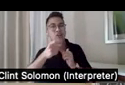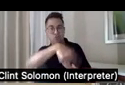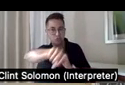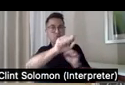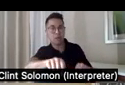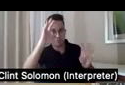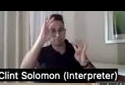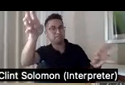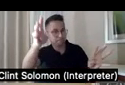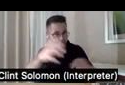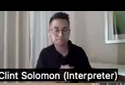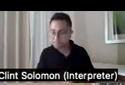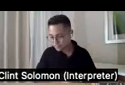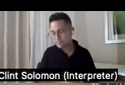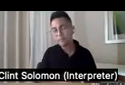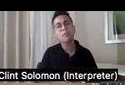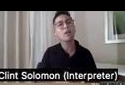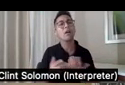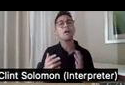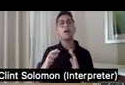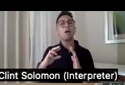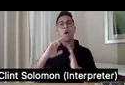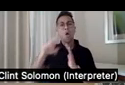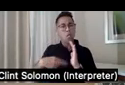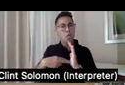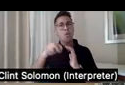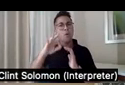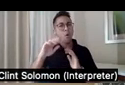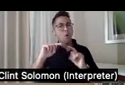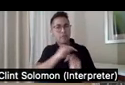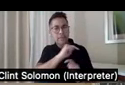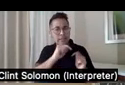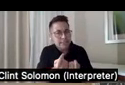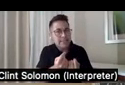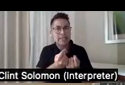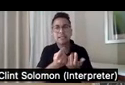so what are the roles of team members then when we think about story boxes i would